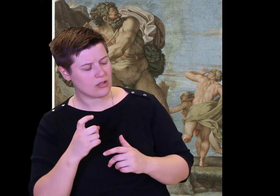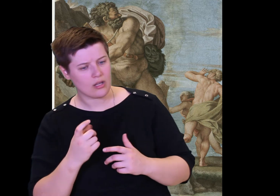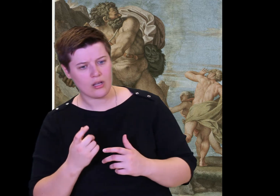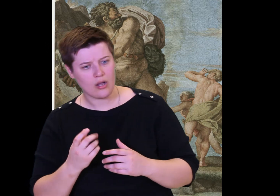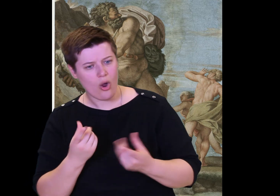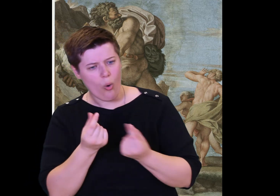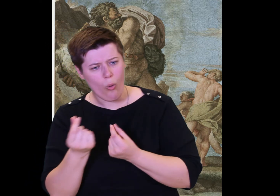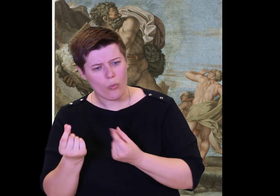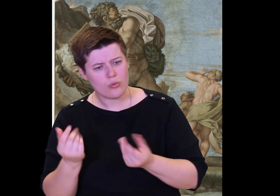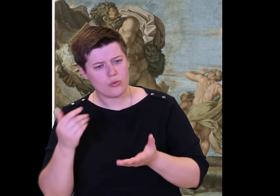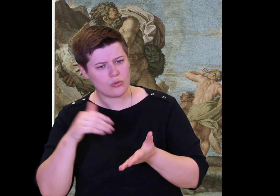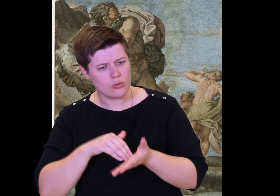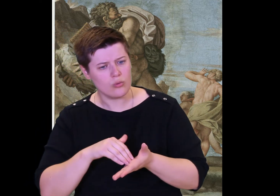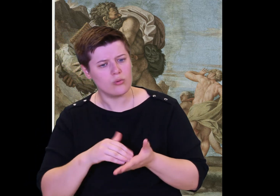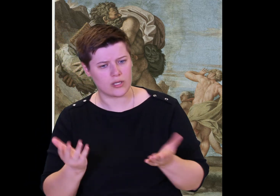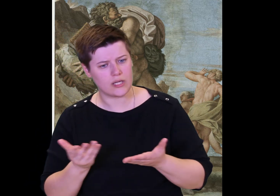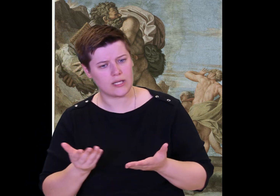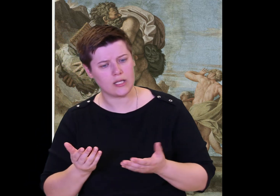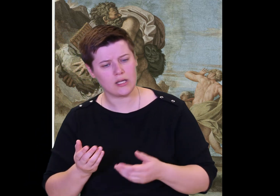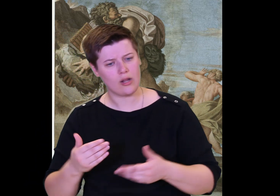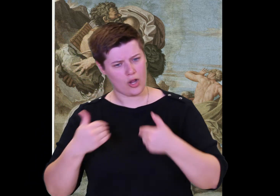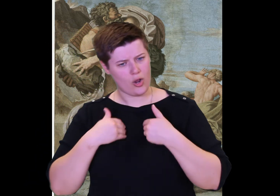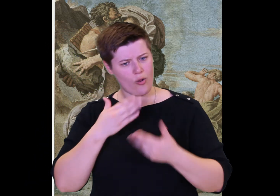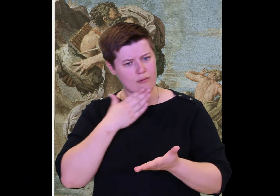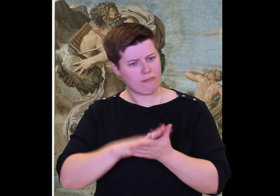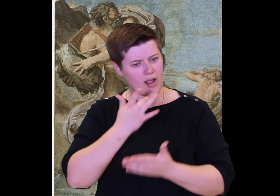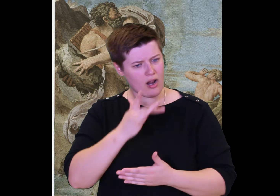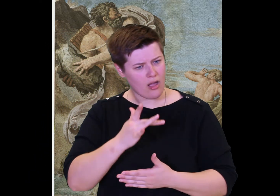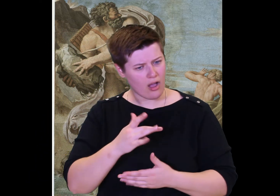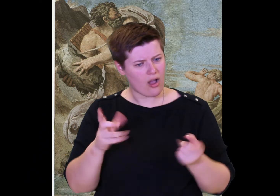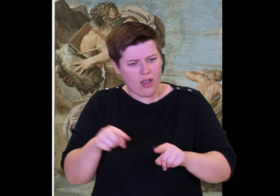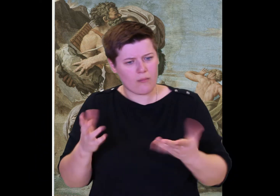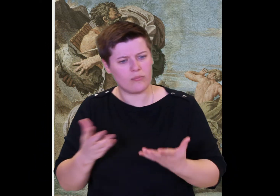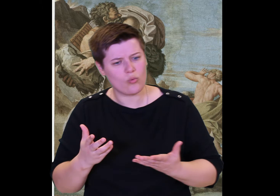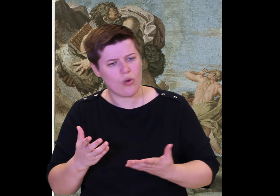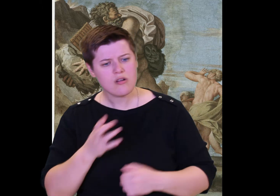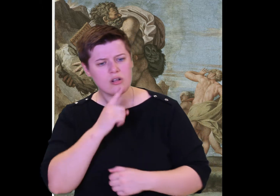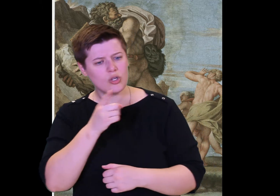He was at dinner with his wife and children.